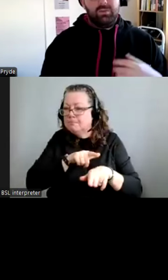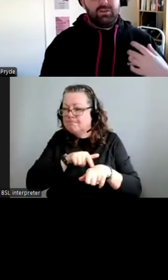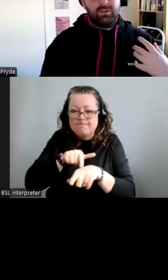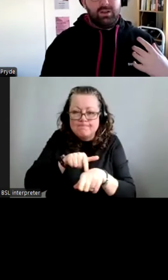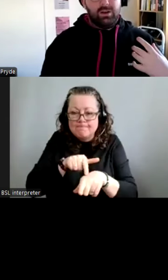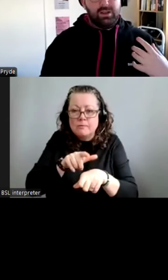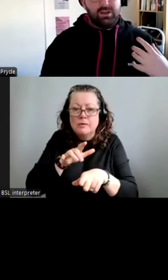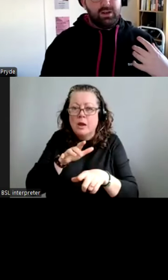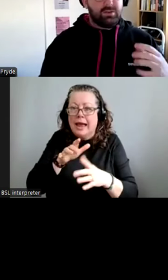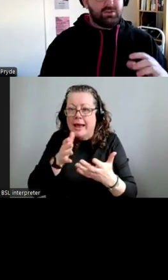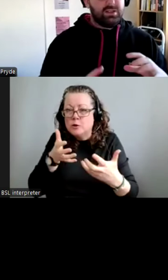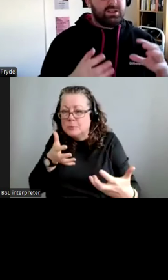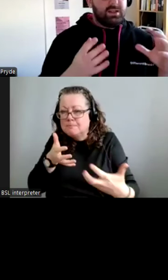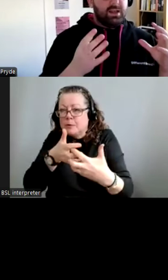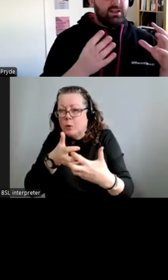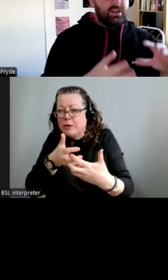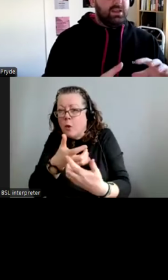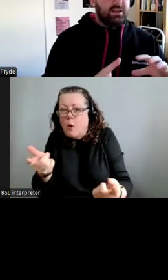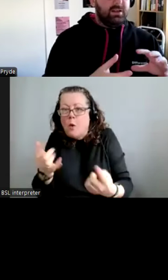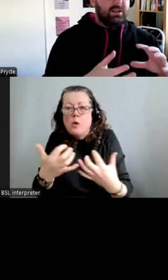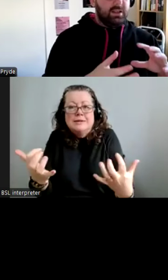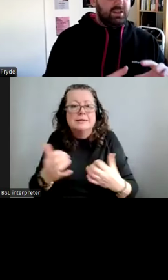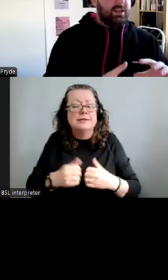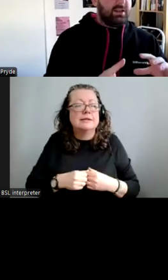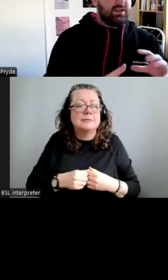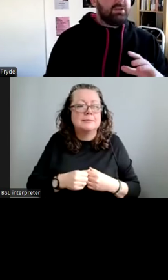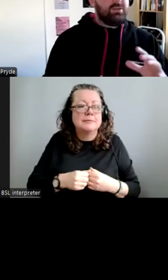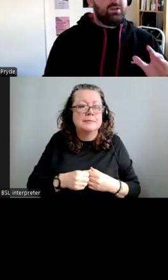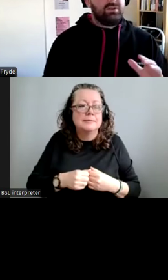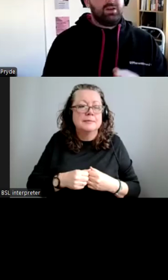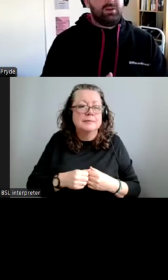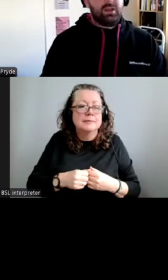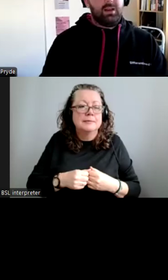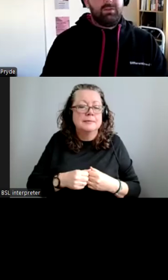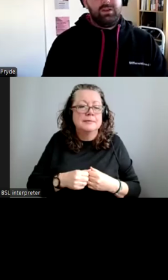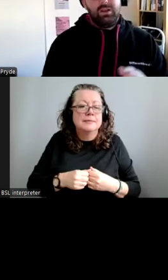Along with a lot of the great resources that the Digital Culture Network have,